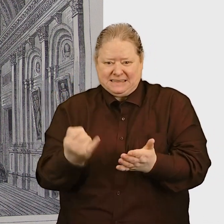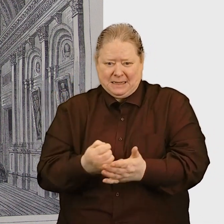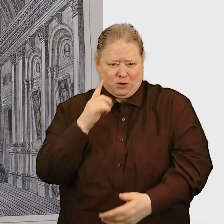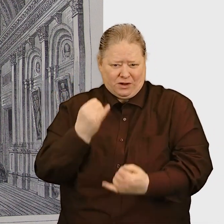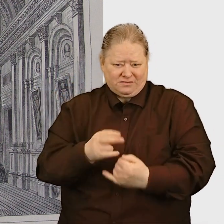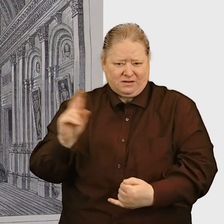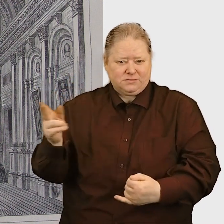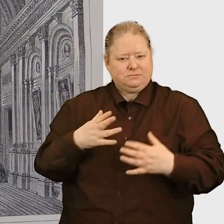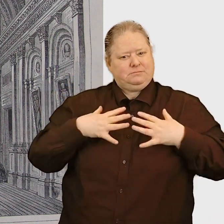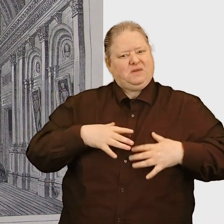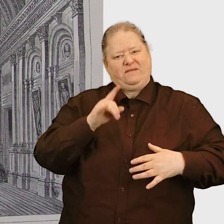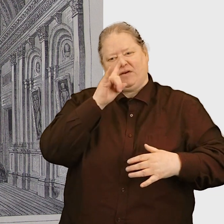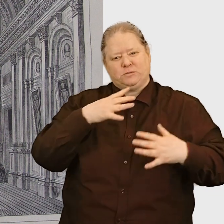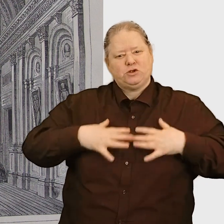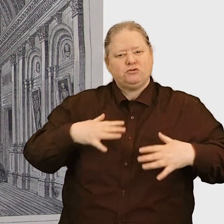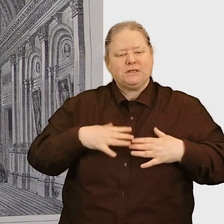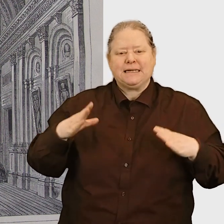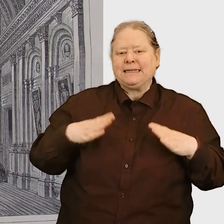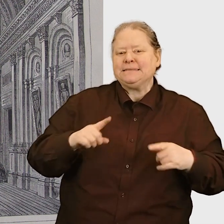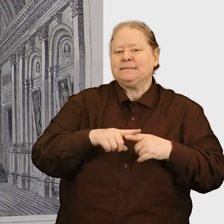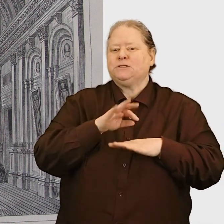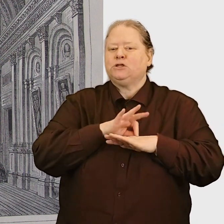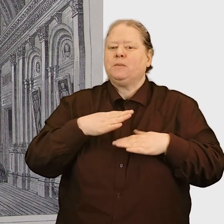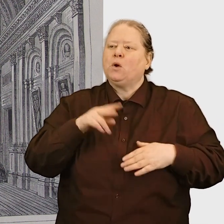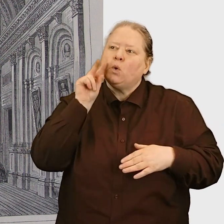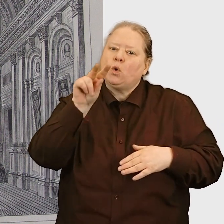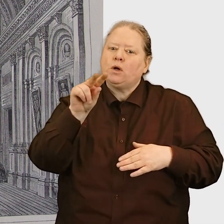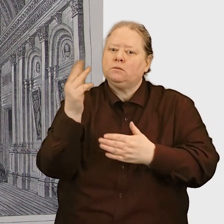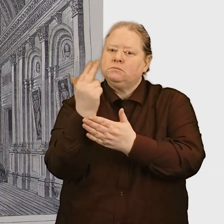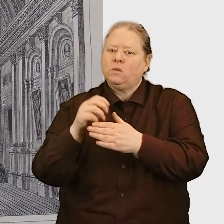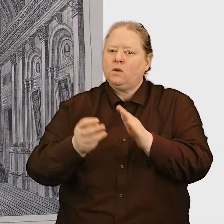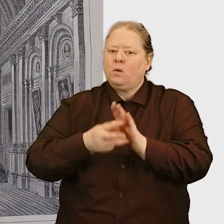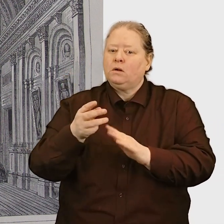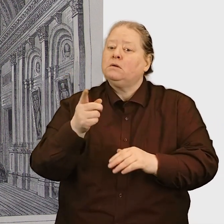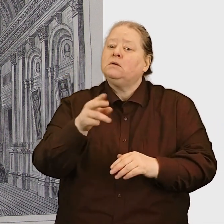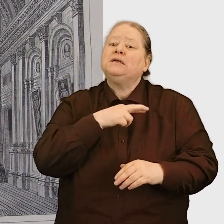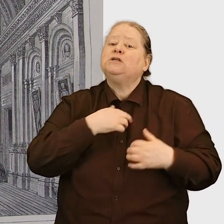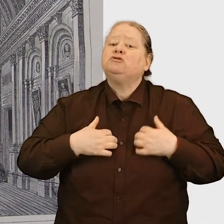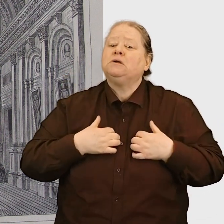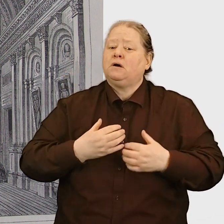And fairly fashionably dressed ladies and gentlemen are looking at portraits on the wall. Particularly interesting as the College didn't actually own any